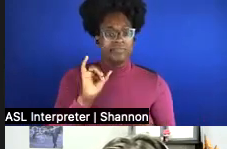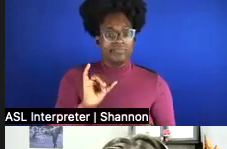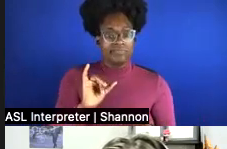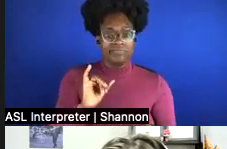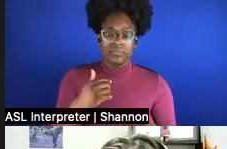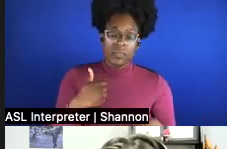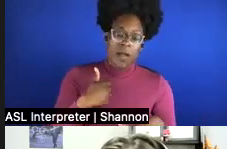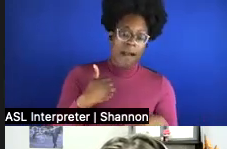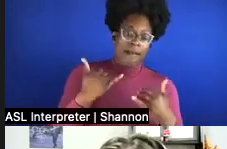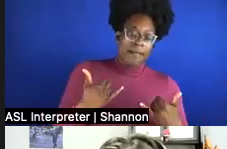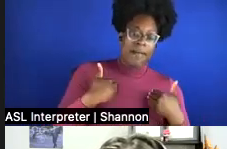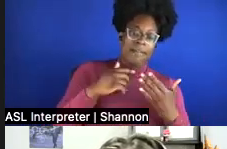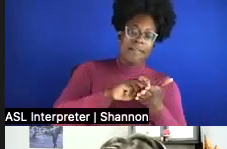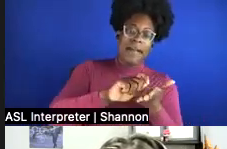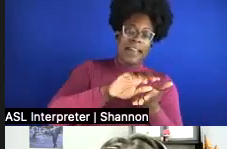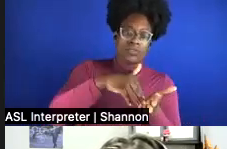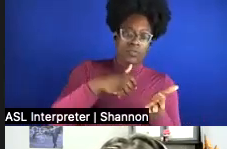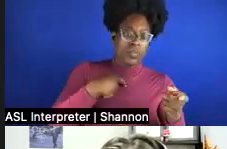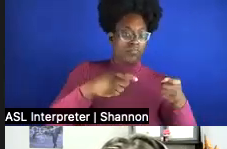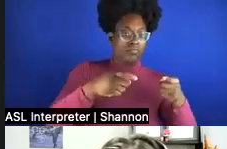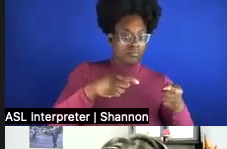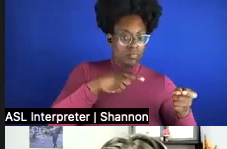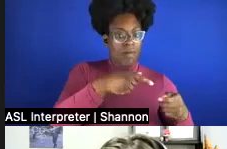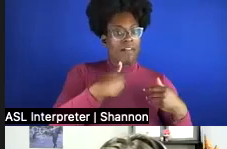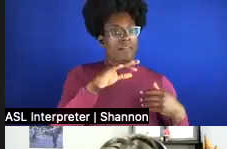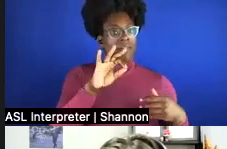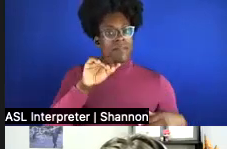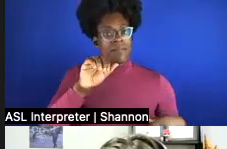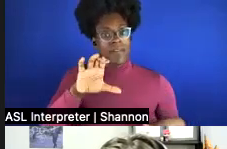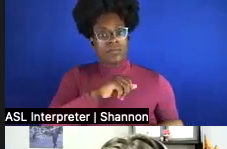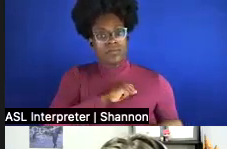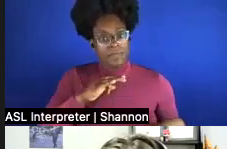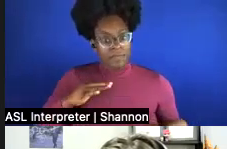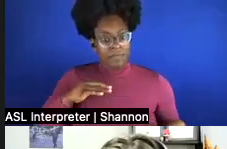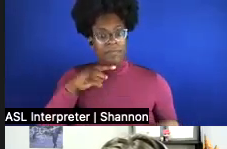by faculty is that suggesting that all students have strengths can be misleading.